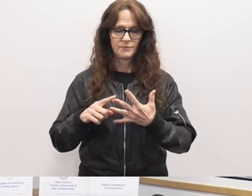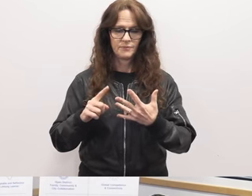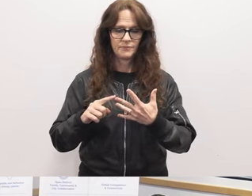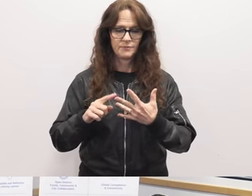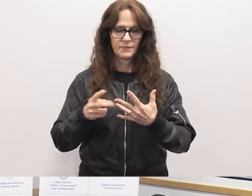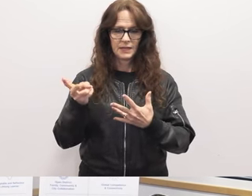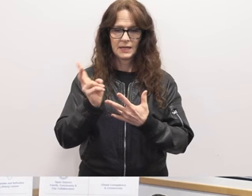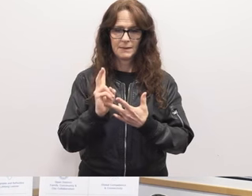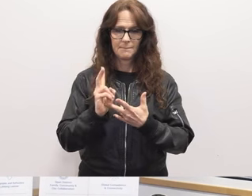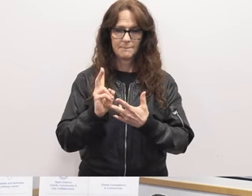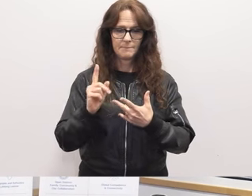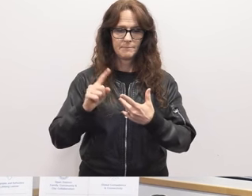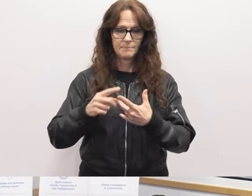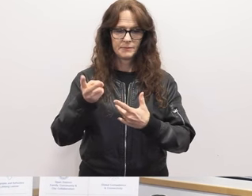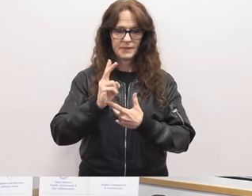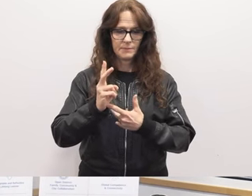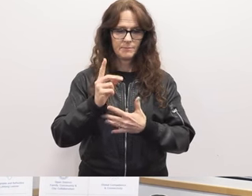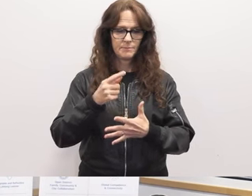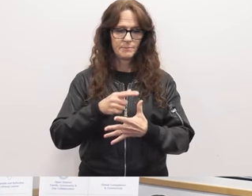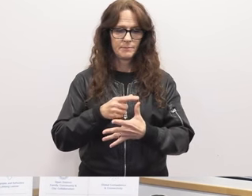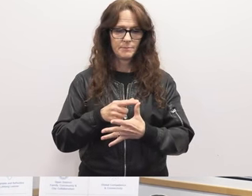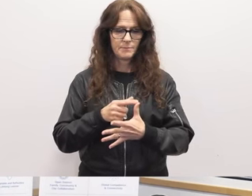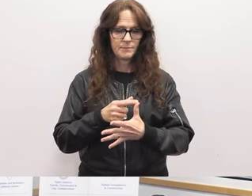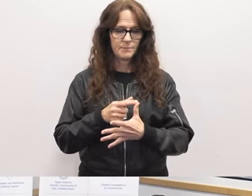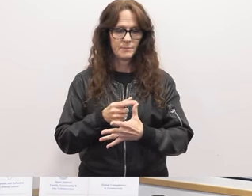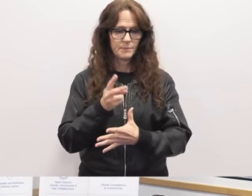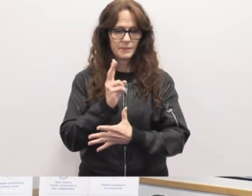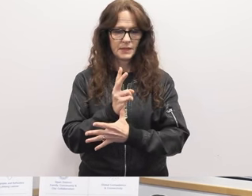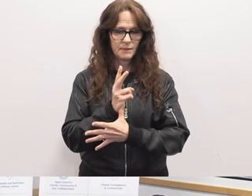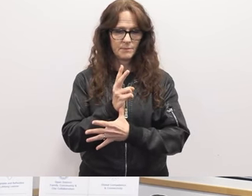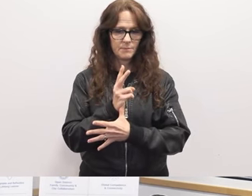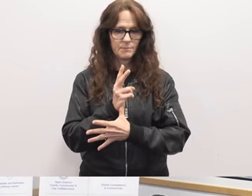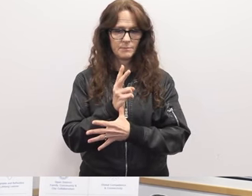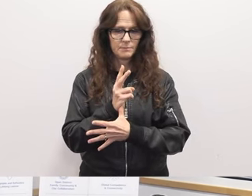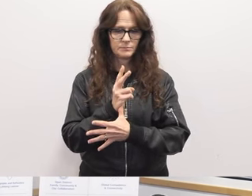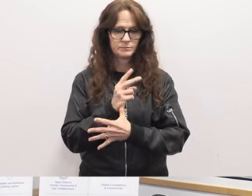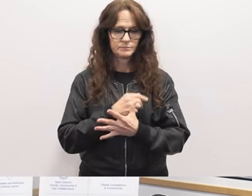[Diana Craighead] Keep. [Juan Benitez] Keep. [Erik Miller] Keep.